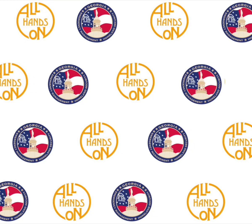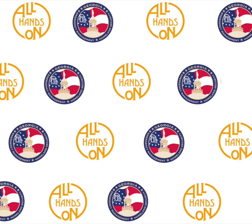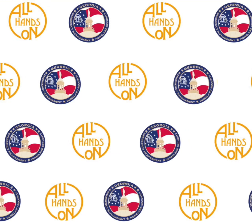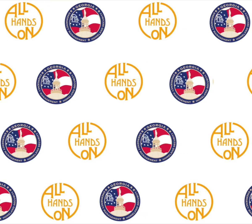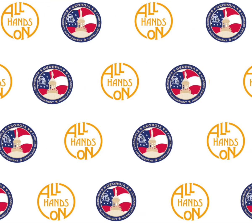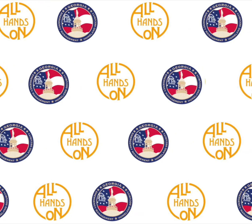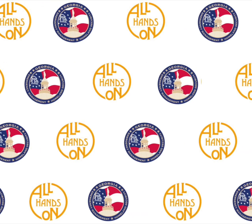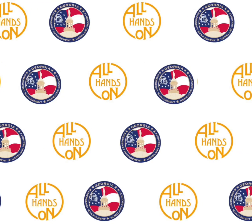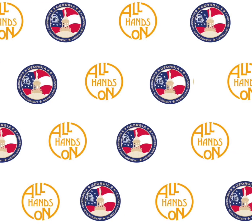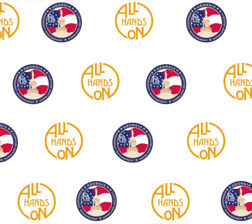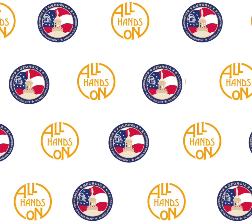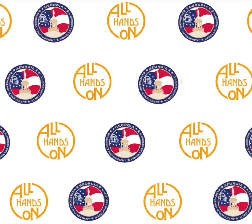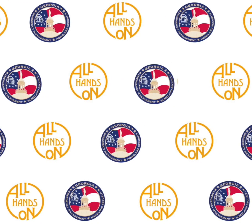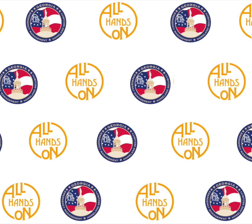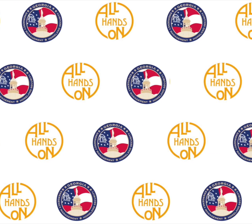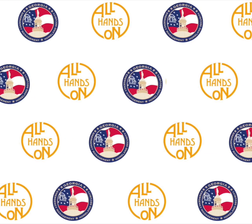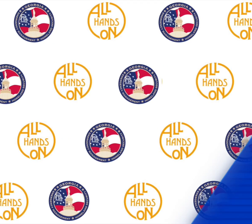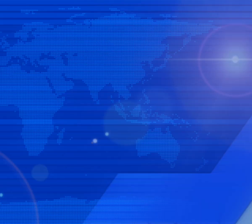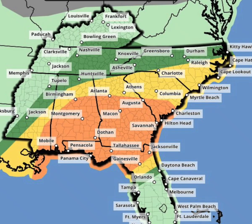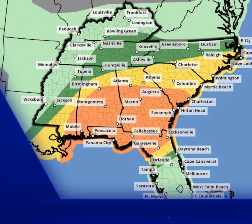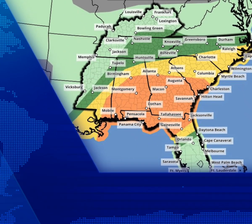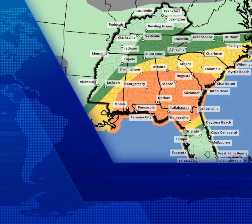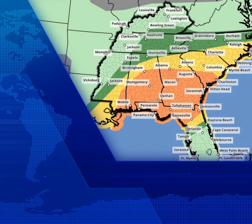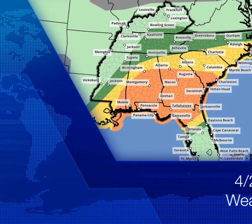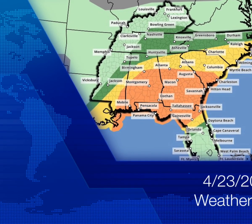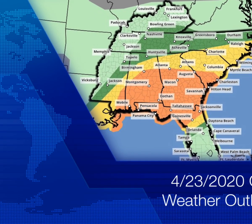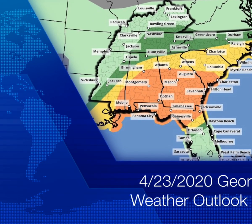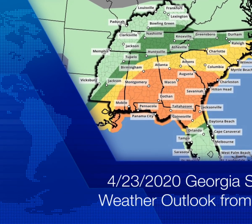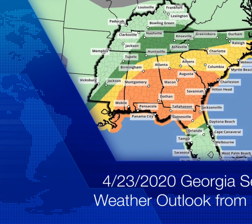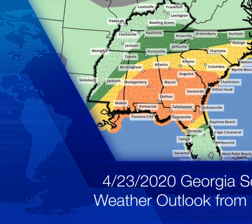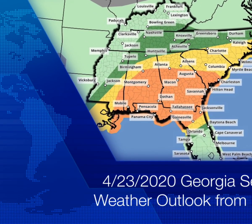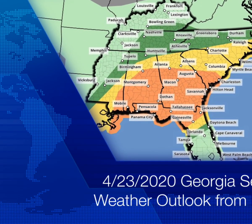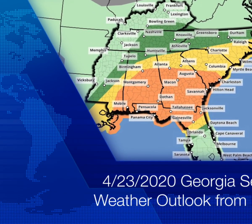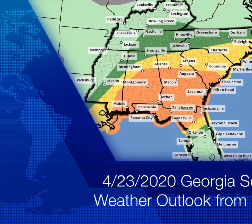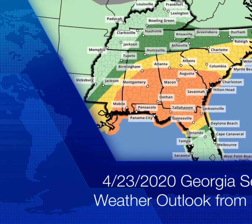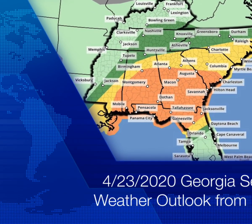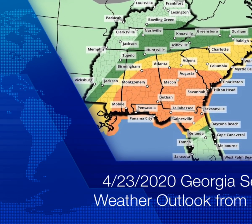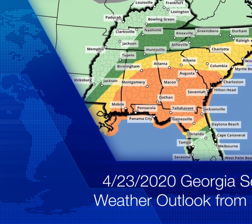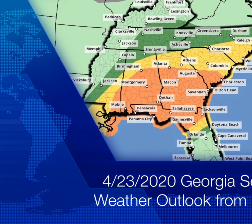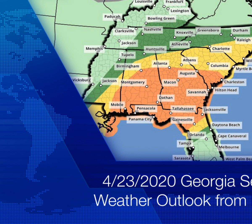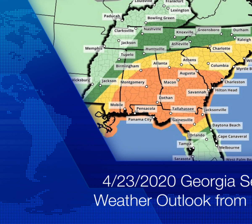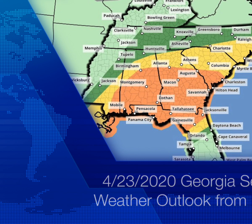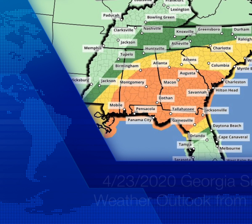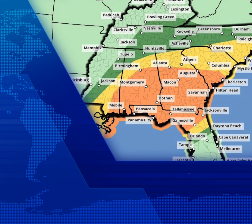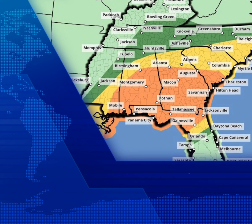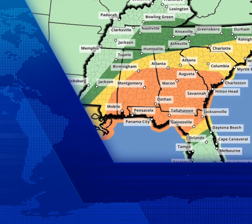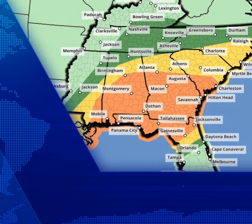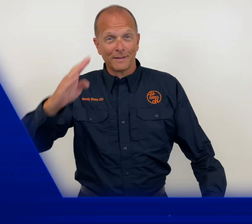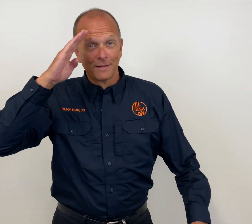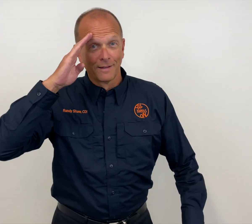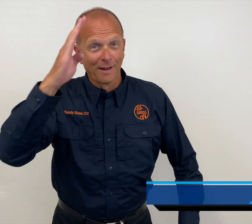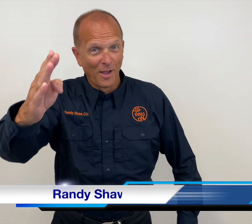severe weather outlook for the state of Georgia thursday 4:23 2020 hello I'm